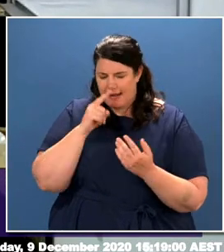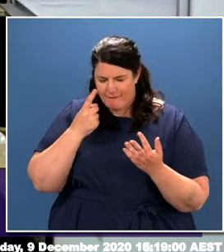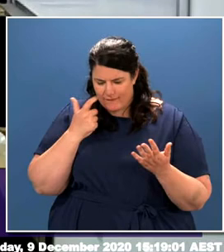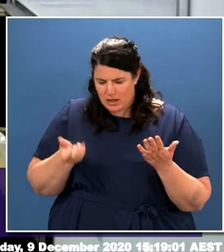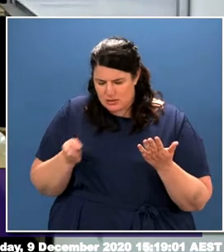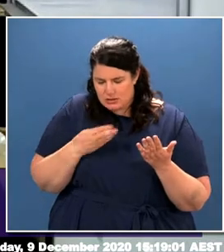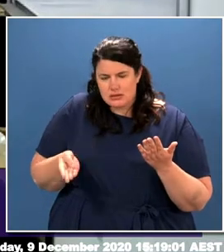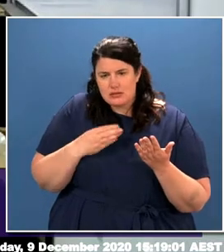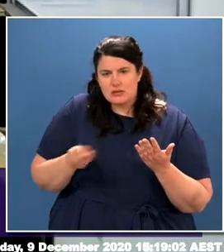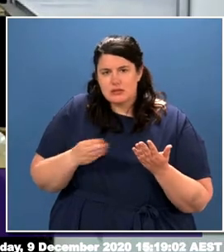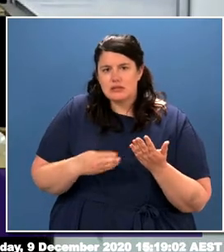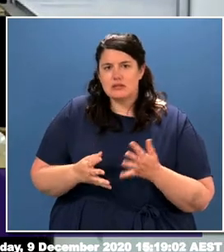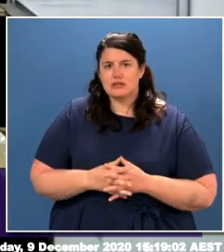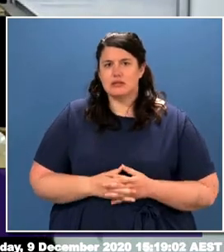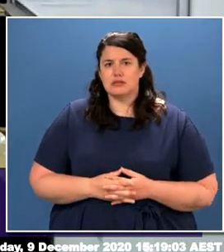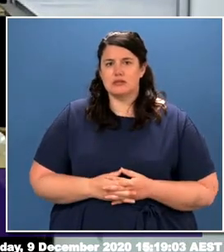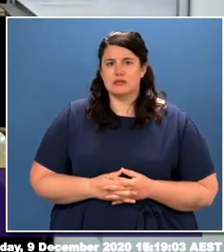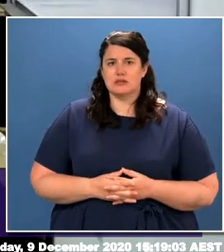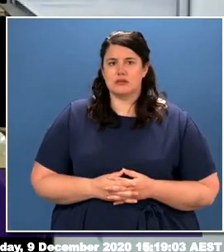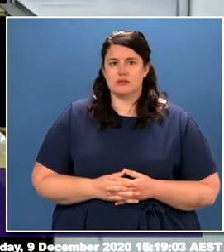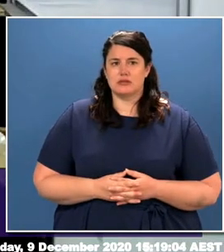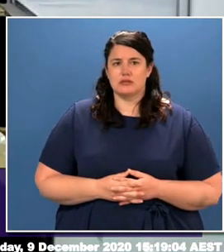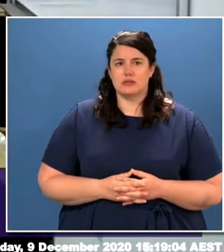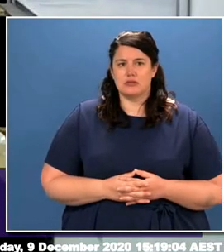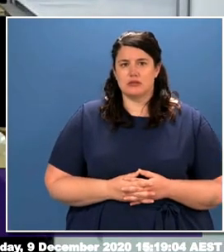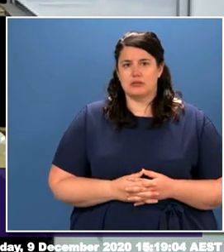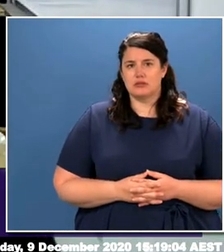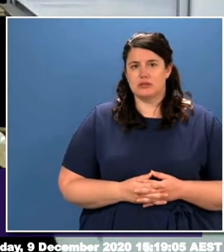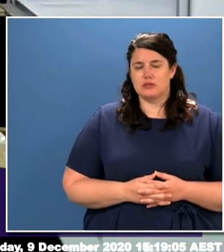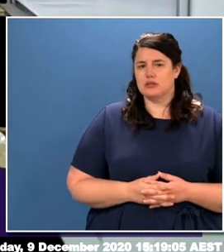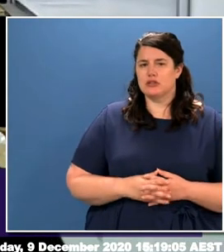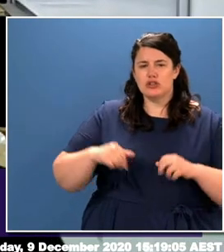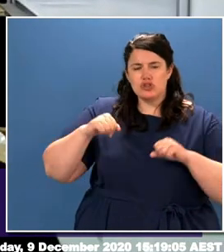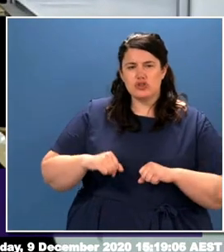Just give me a moment. The reference to phenomenological ideographic... No, not that.